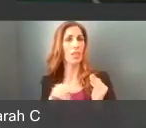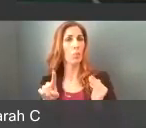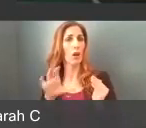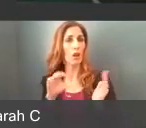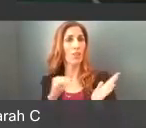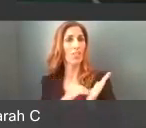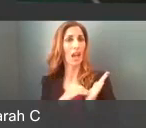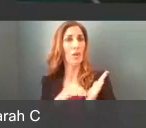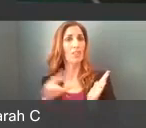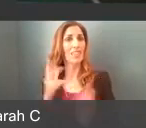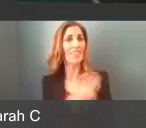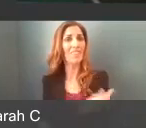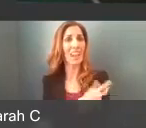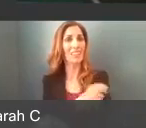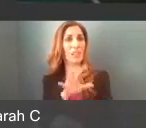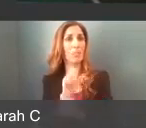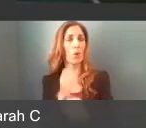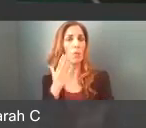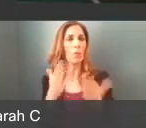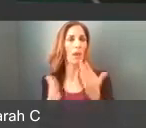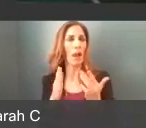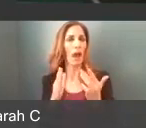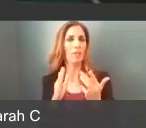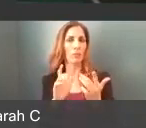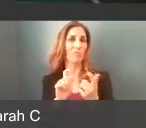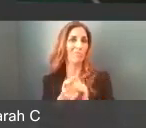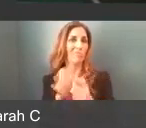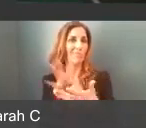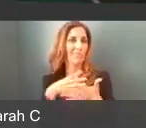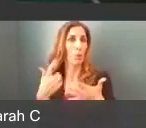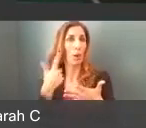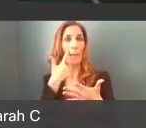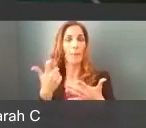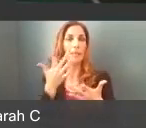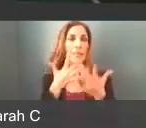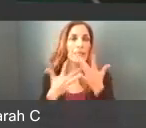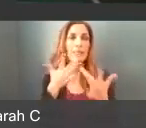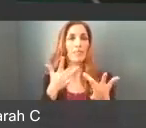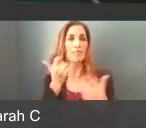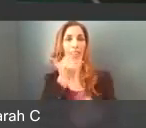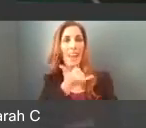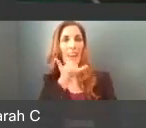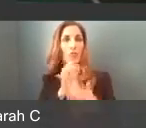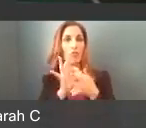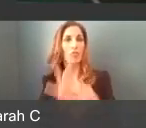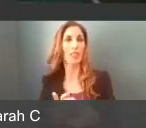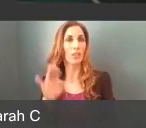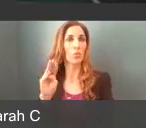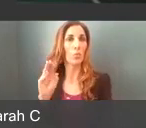be rescheduled due to the shortages and logistics errors related to the Moderna vaccine. Can you